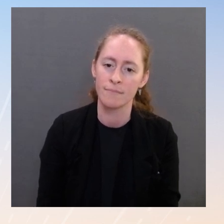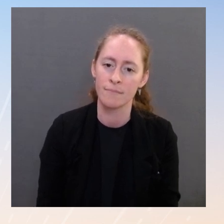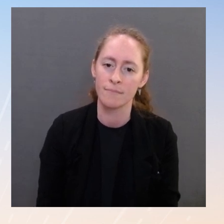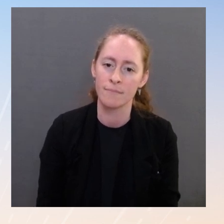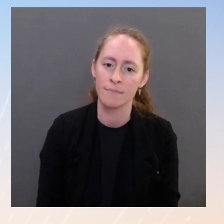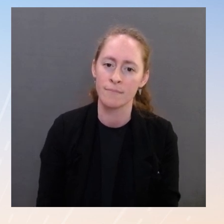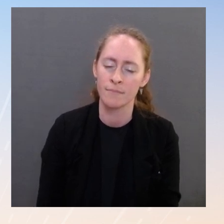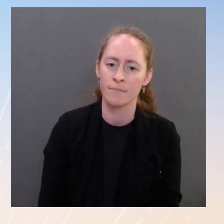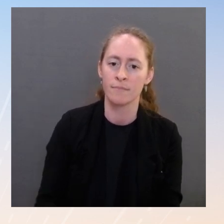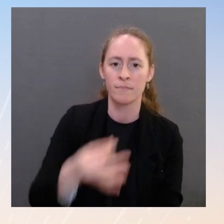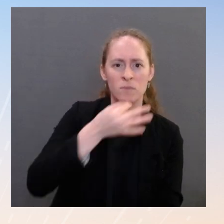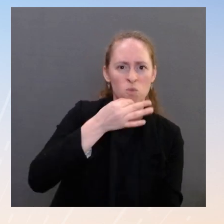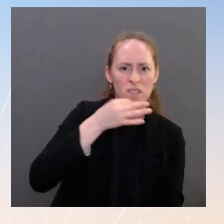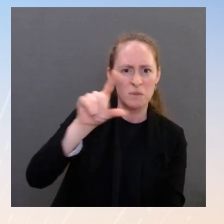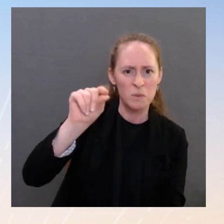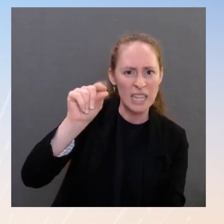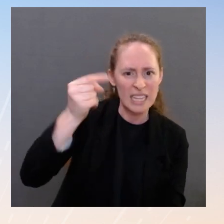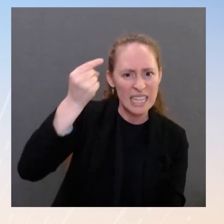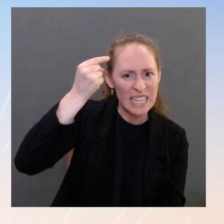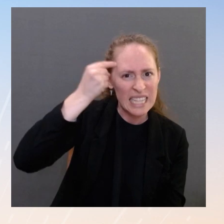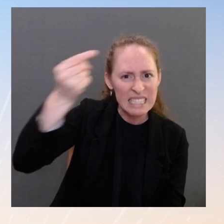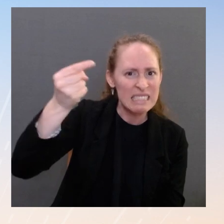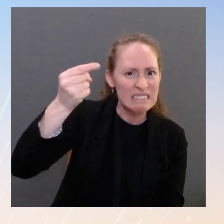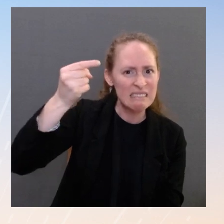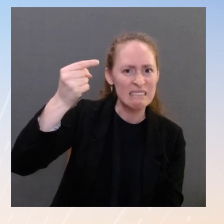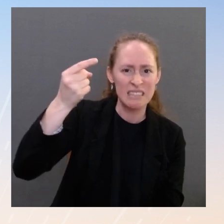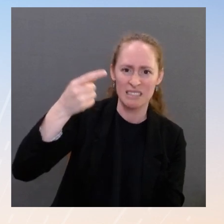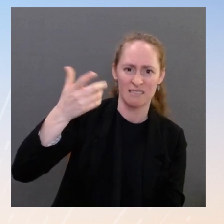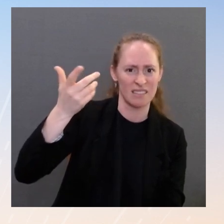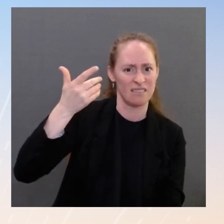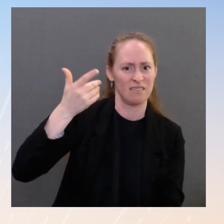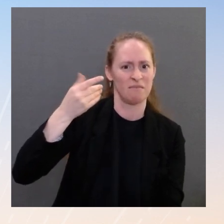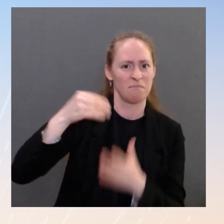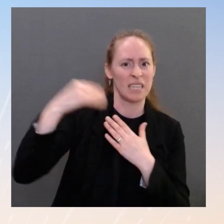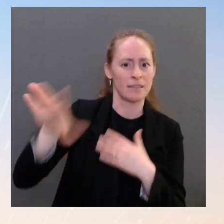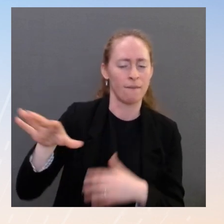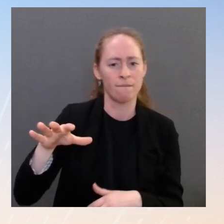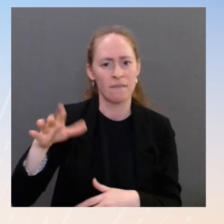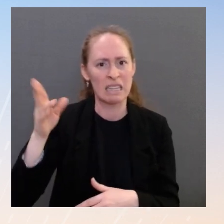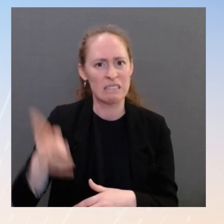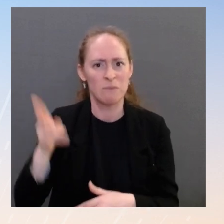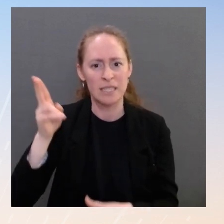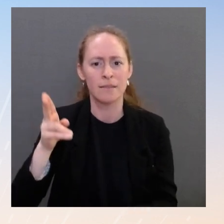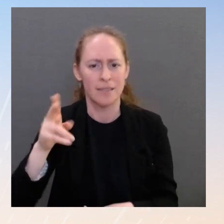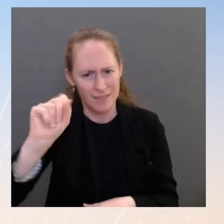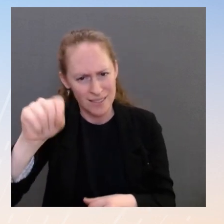for the American people. Every option -- a range of options remains on the table, as is evidenced by the earlier question.